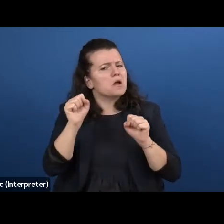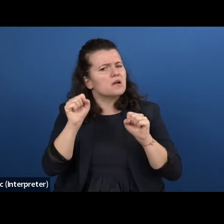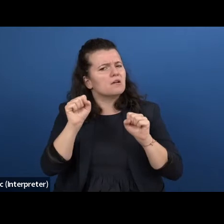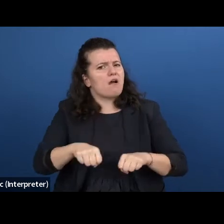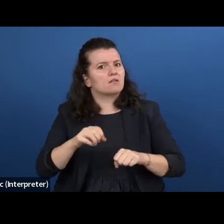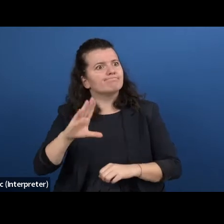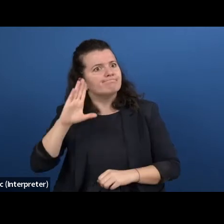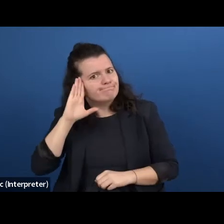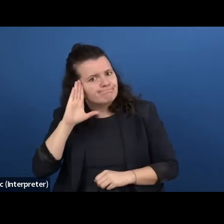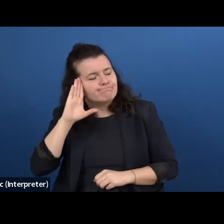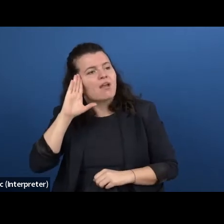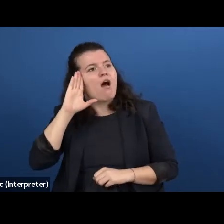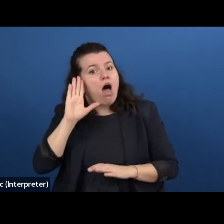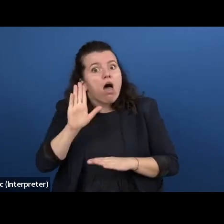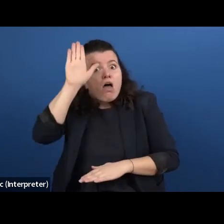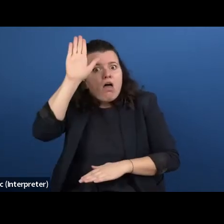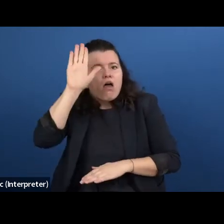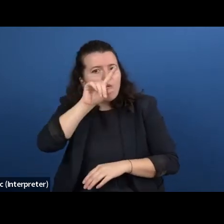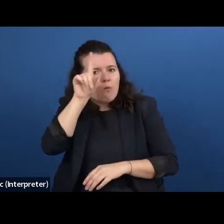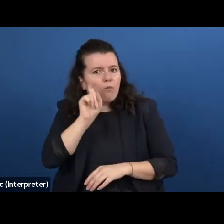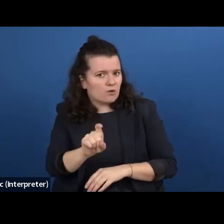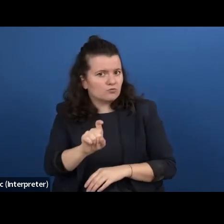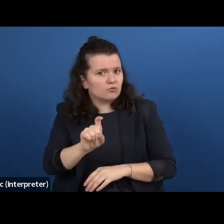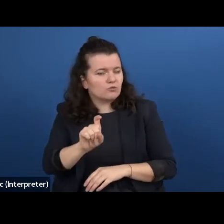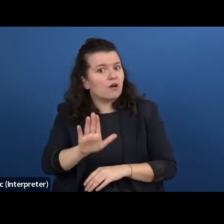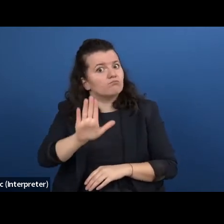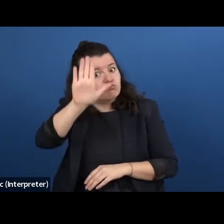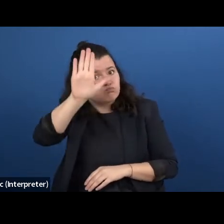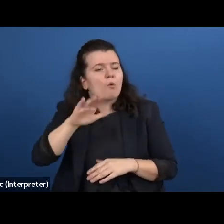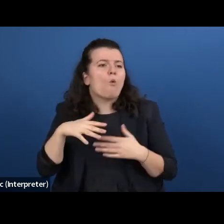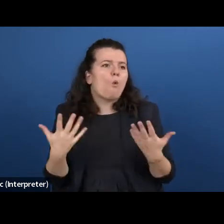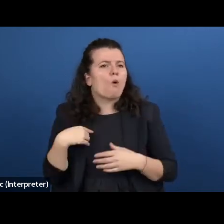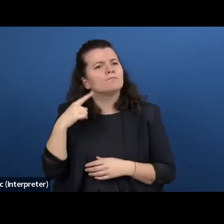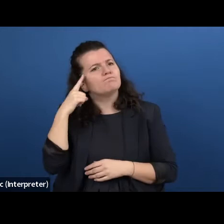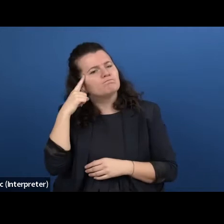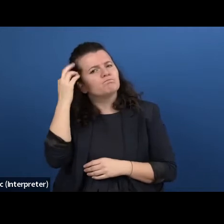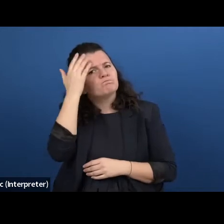to us, to the panel, to the experts to share their questions and thoughts.